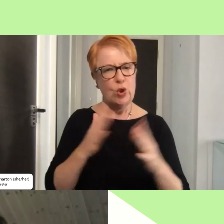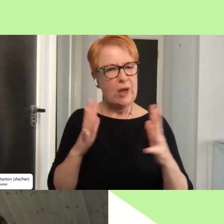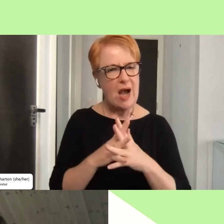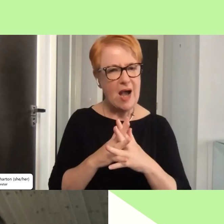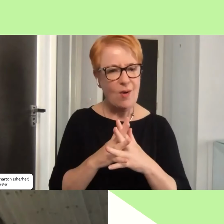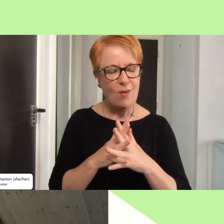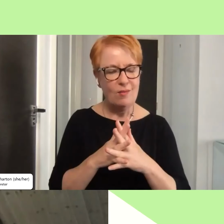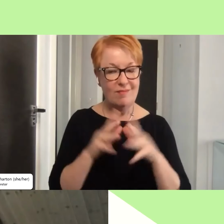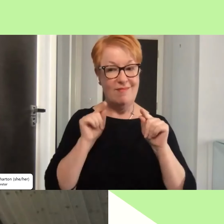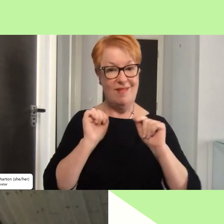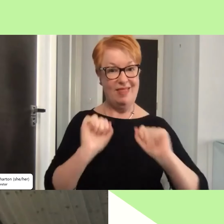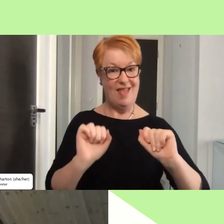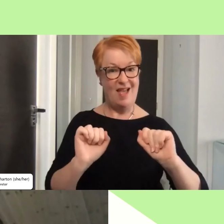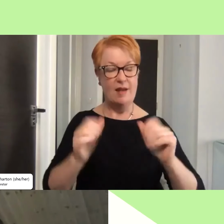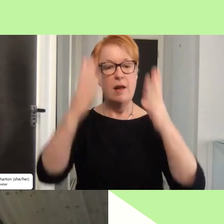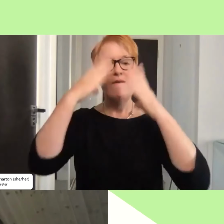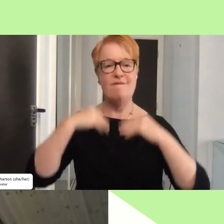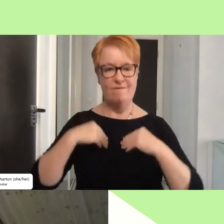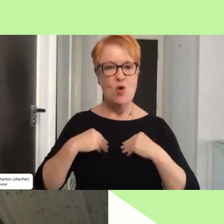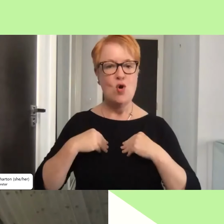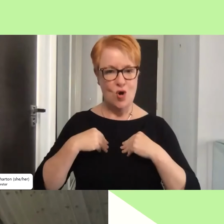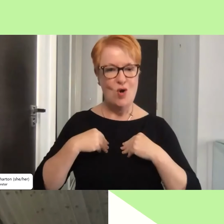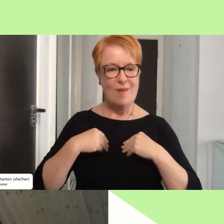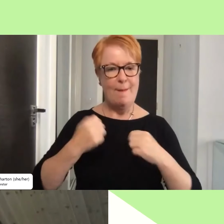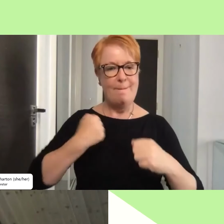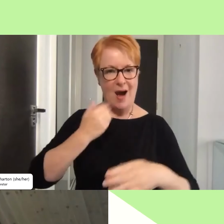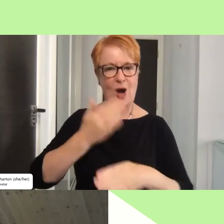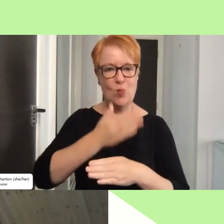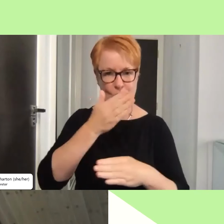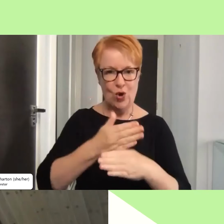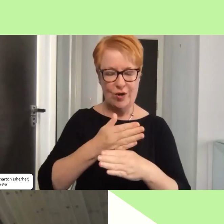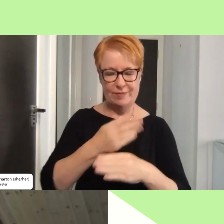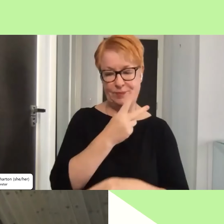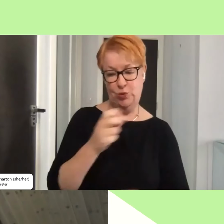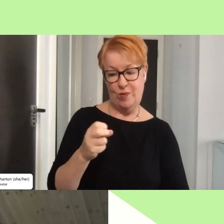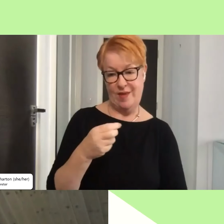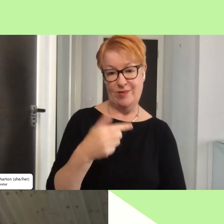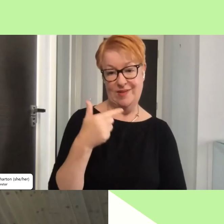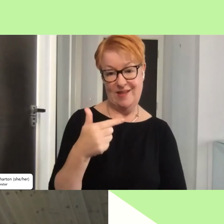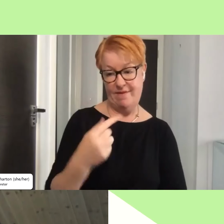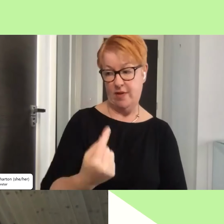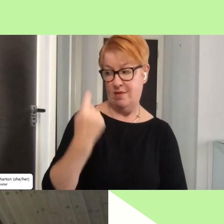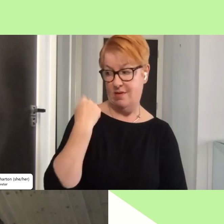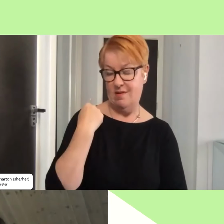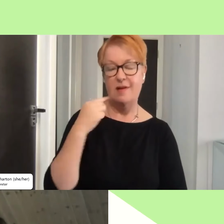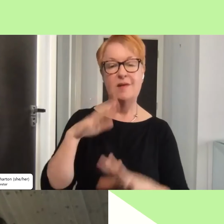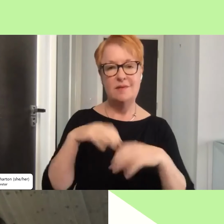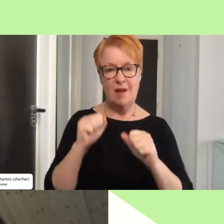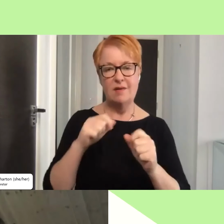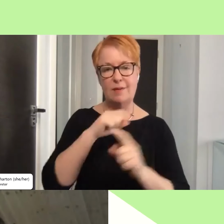In 2007, I started a project called ‘MAP - Mobile Art Production’,